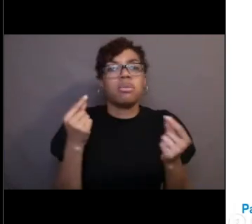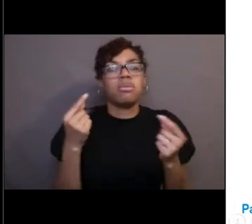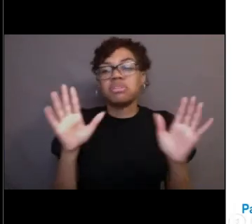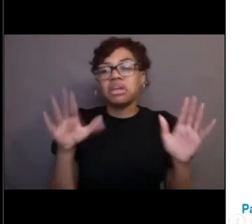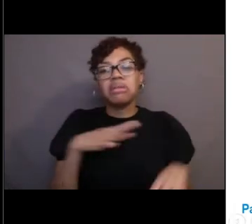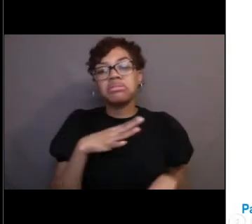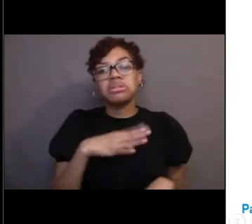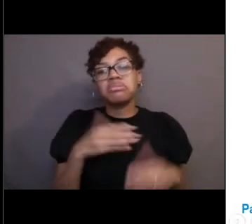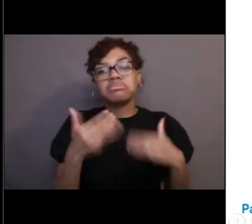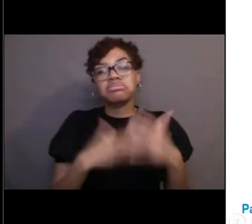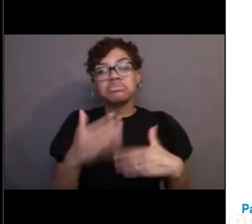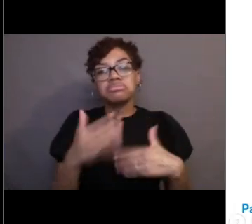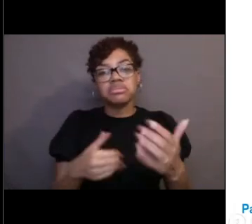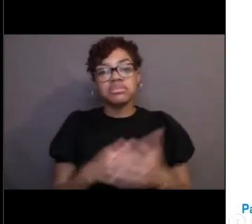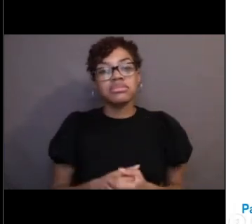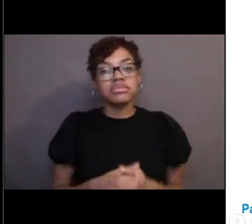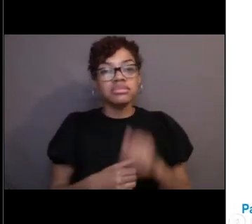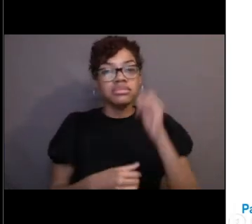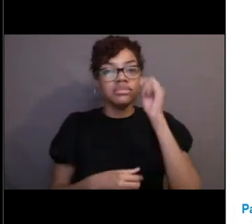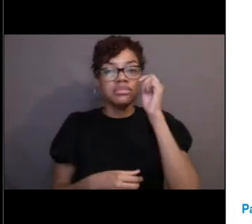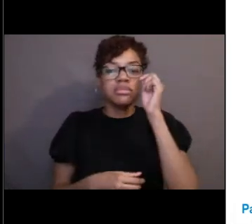And I'll explain a little bit more as to why we think that's the case.